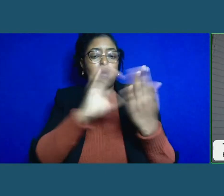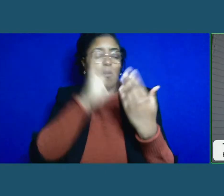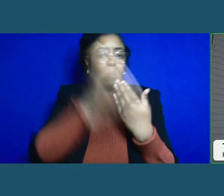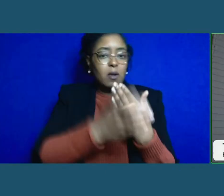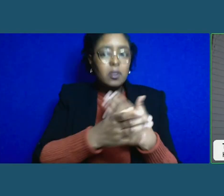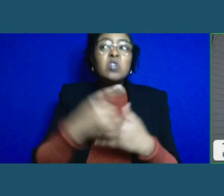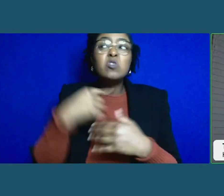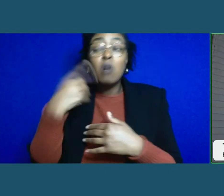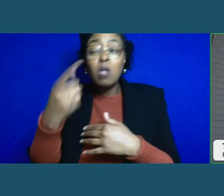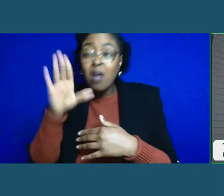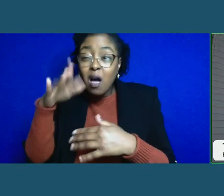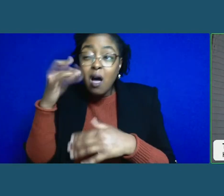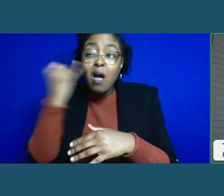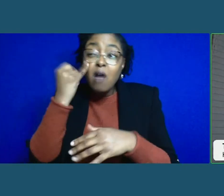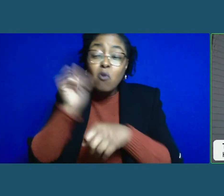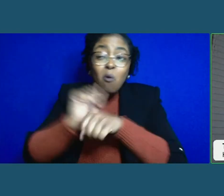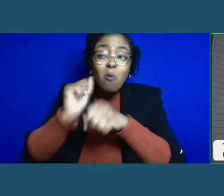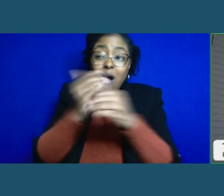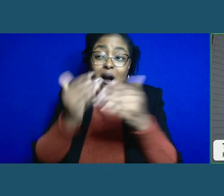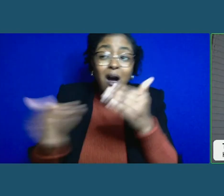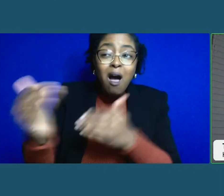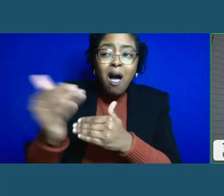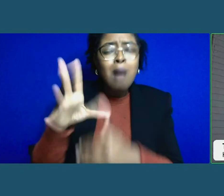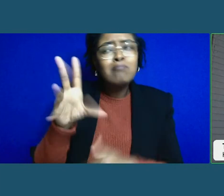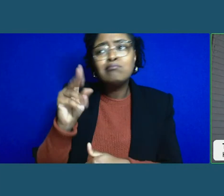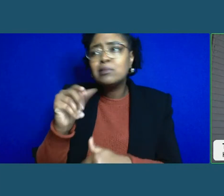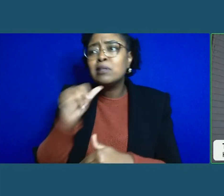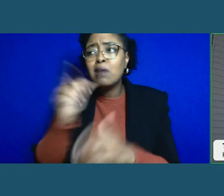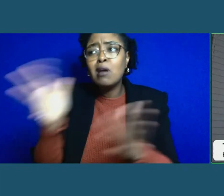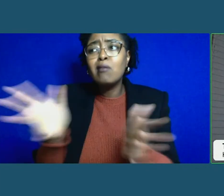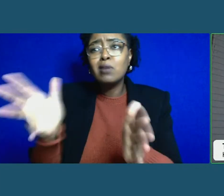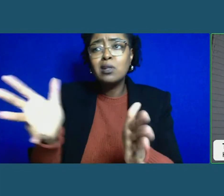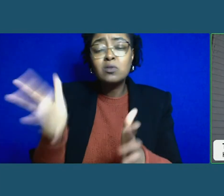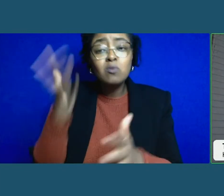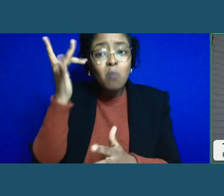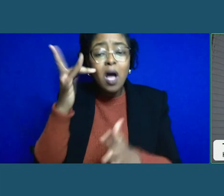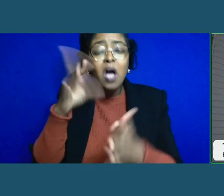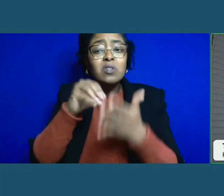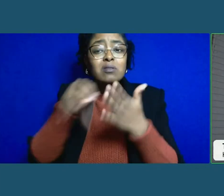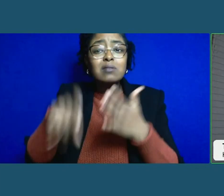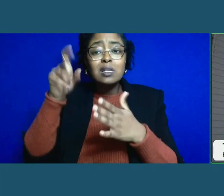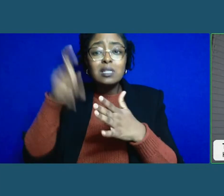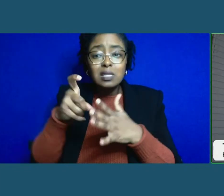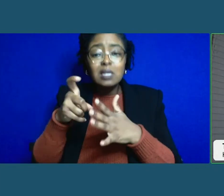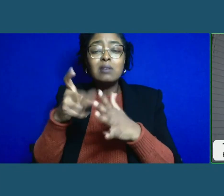the math curriculum. He was told that working ahead was not